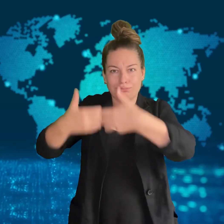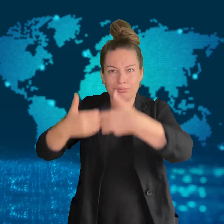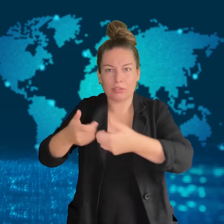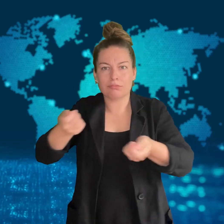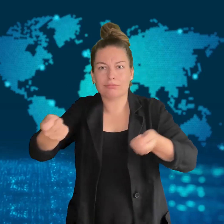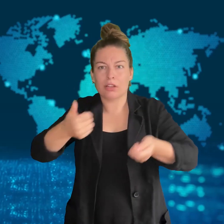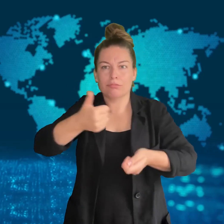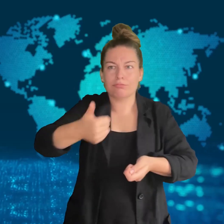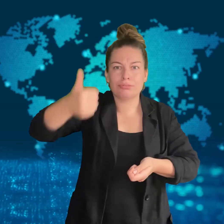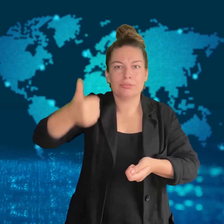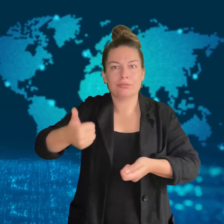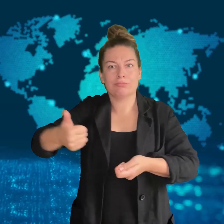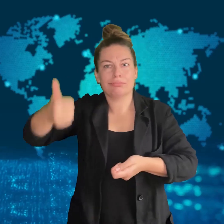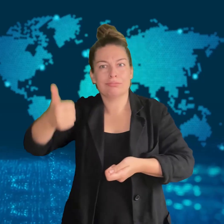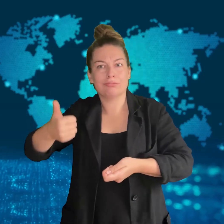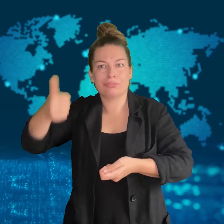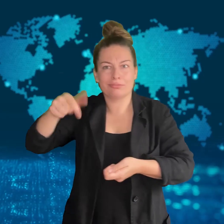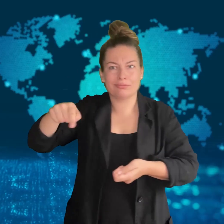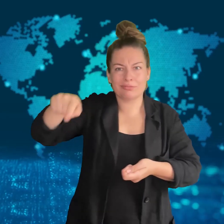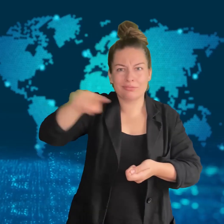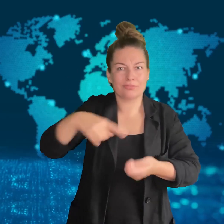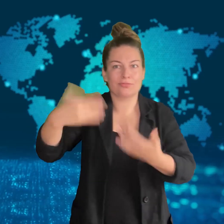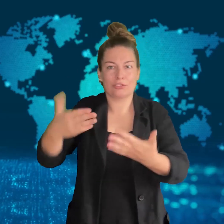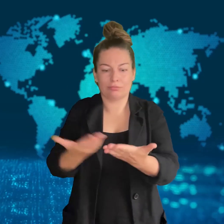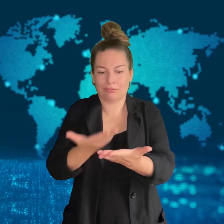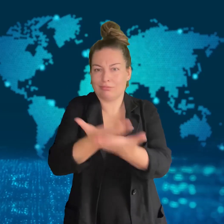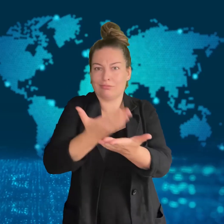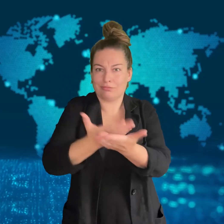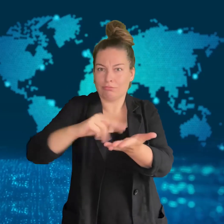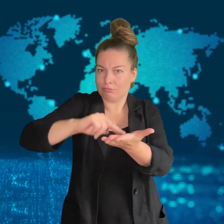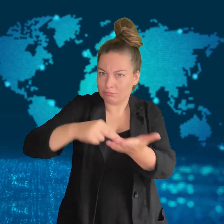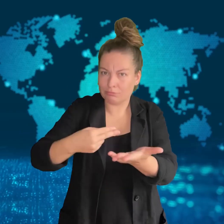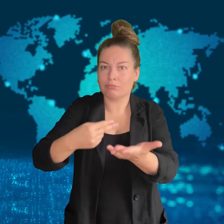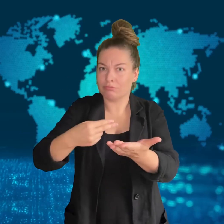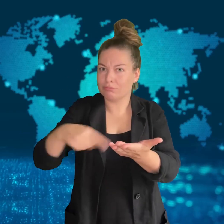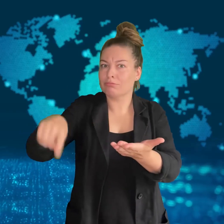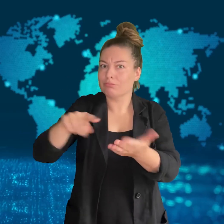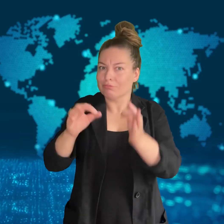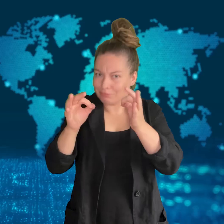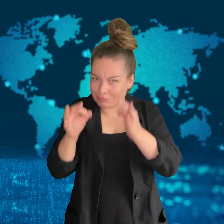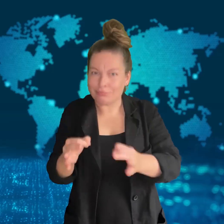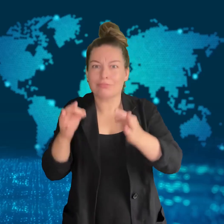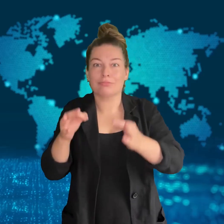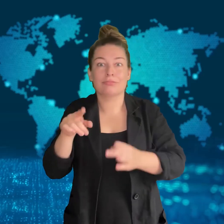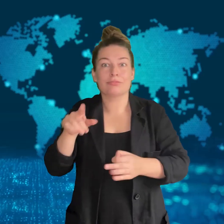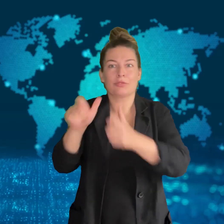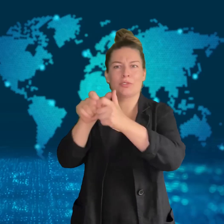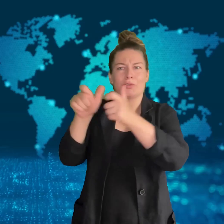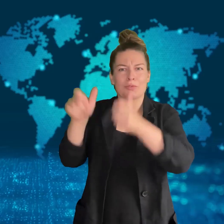aware that the option was not a practical one.